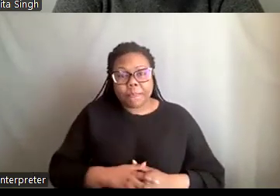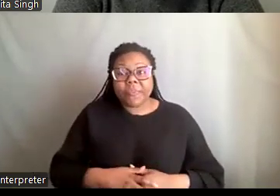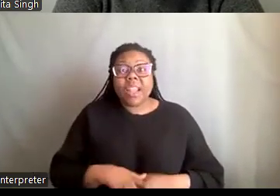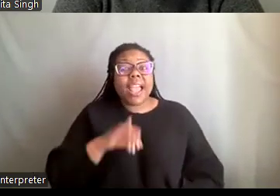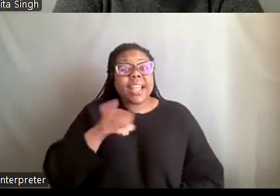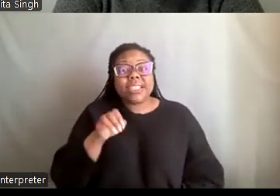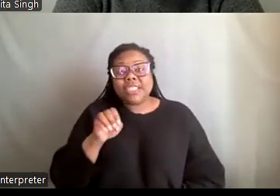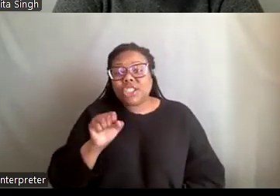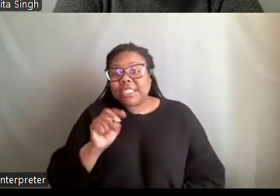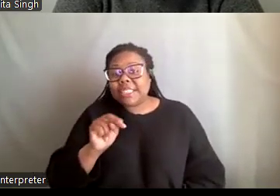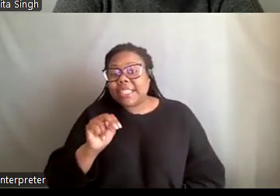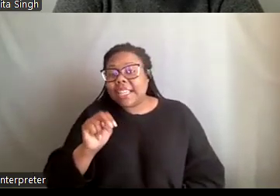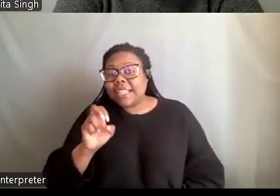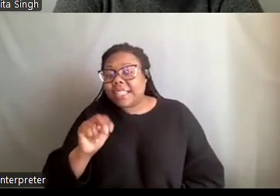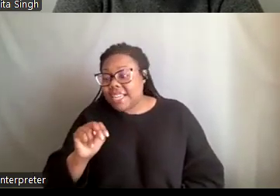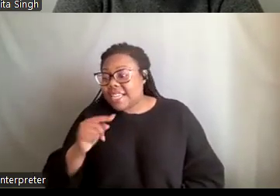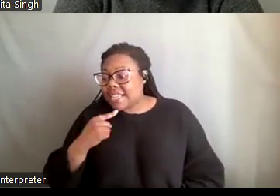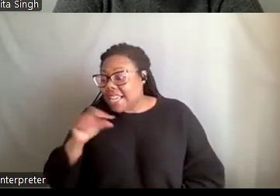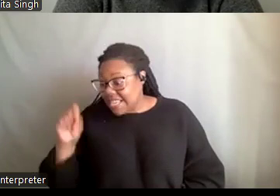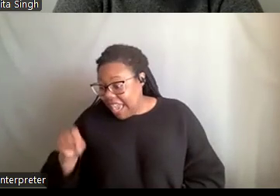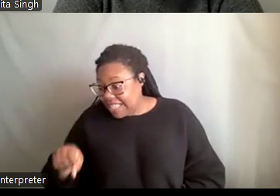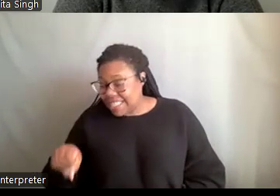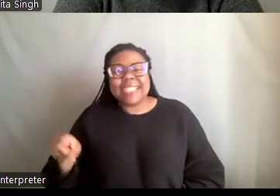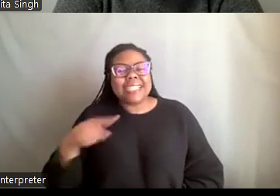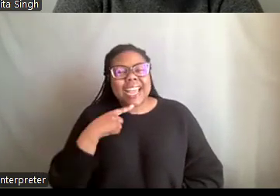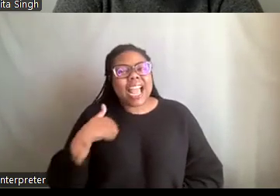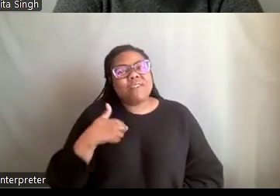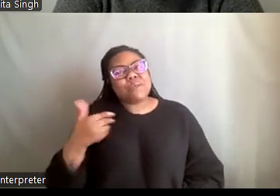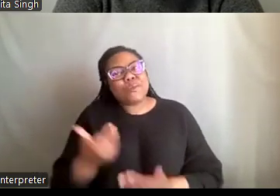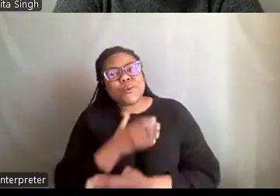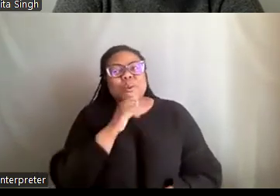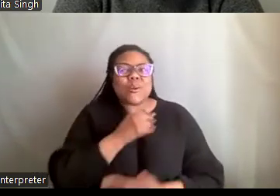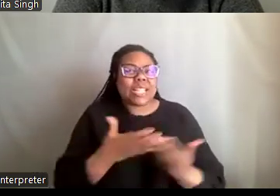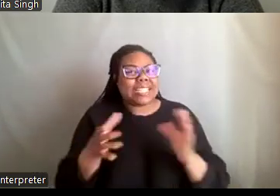communities. So please take a moment to think about that. And yes to what Jensen says, would love to hop on this